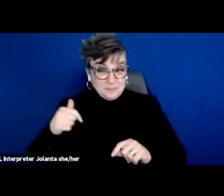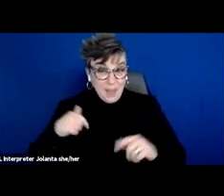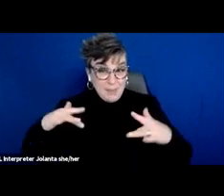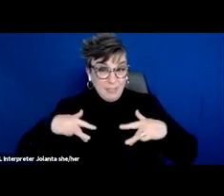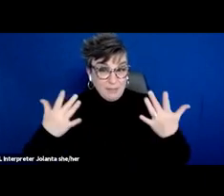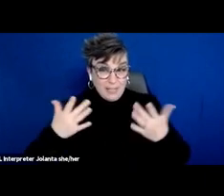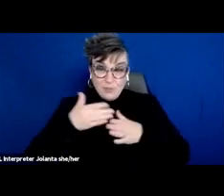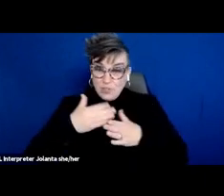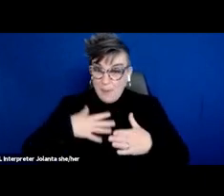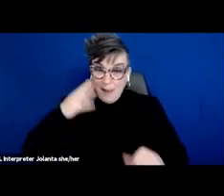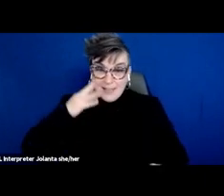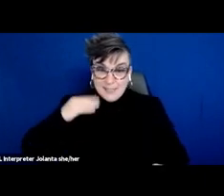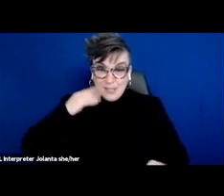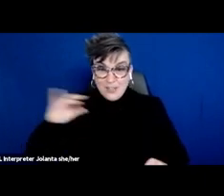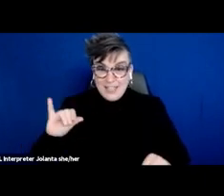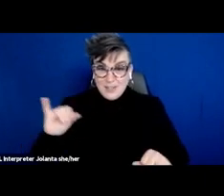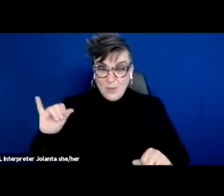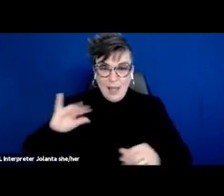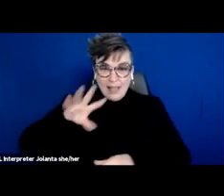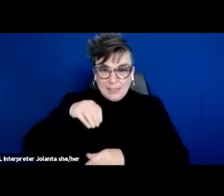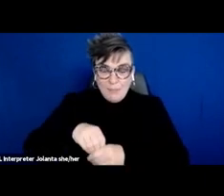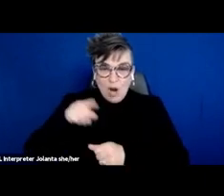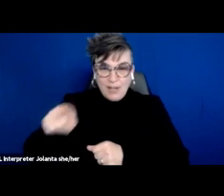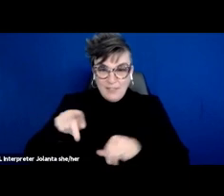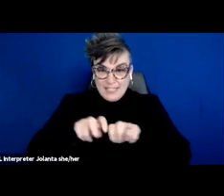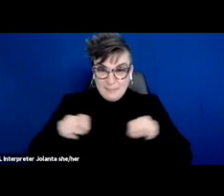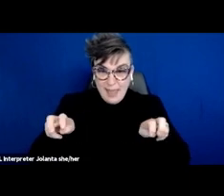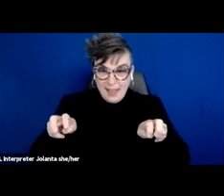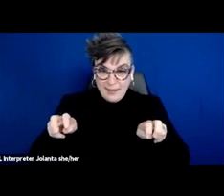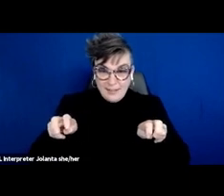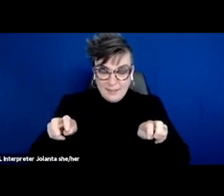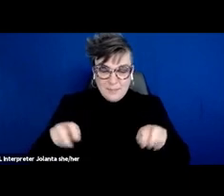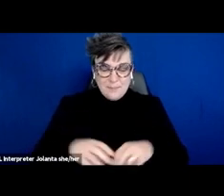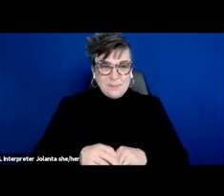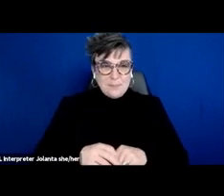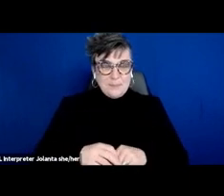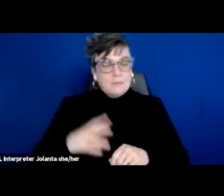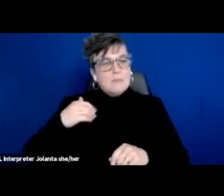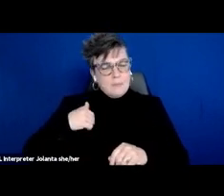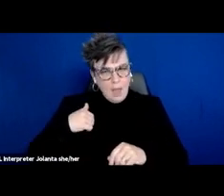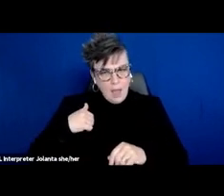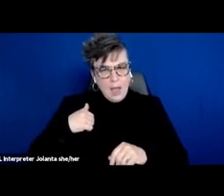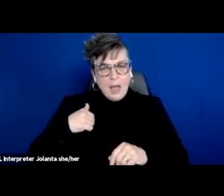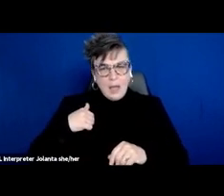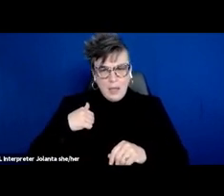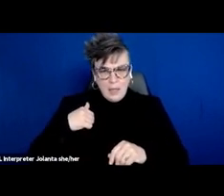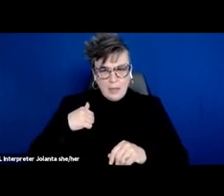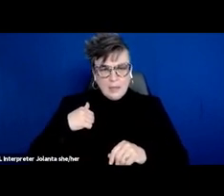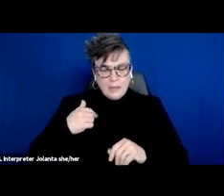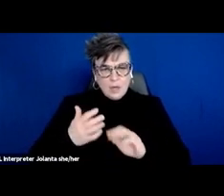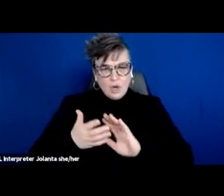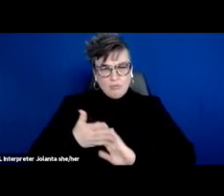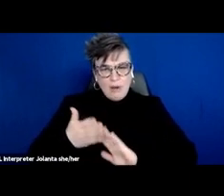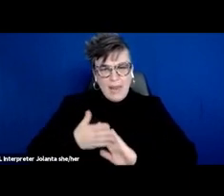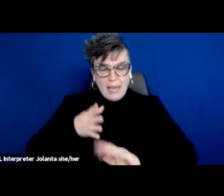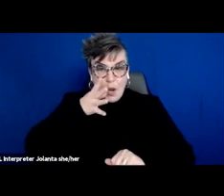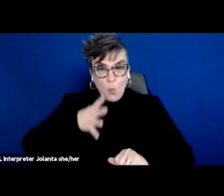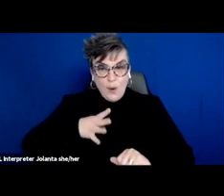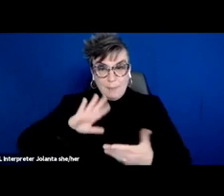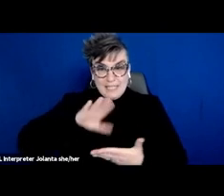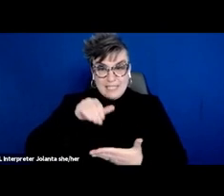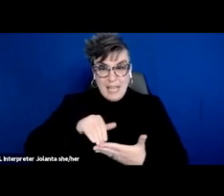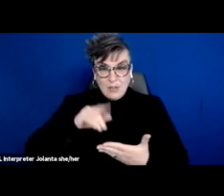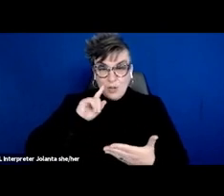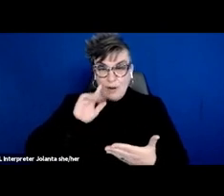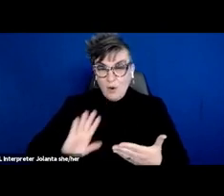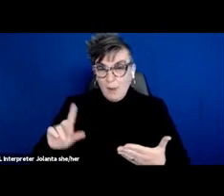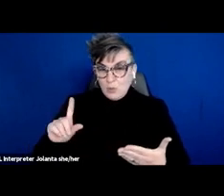as well as part of this panel. I did run a women's center for about 20 years, most importantly